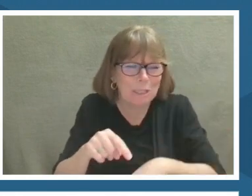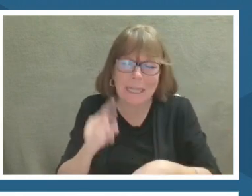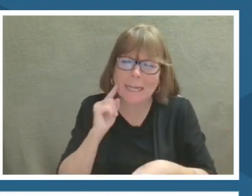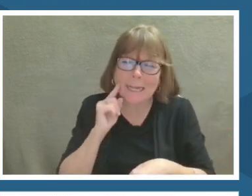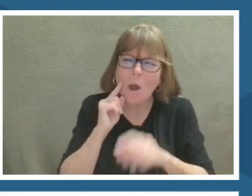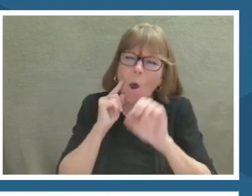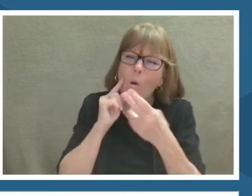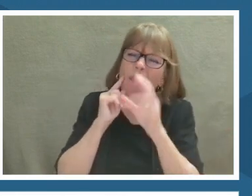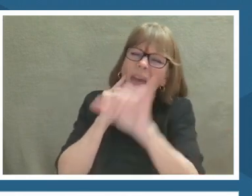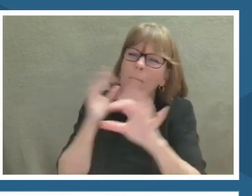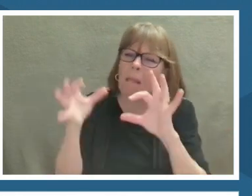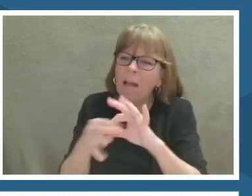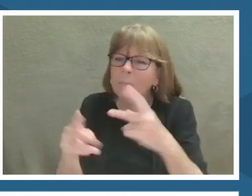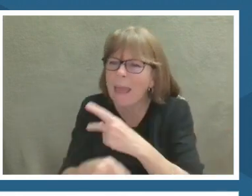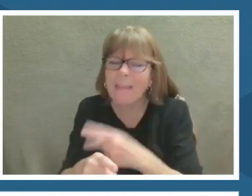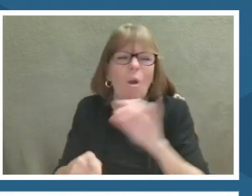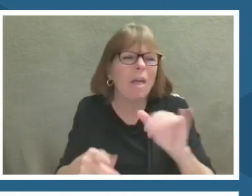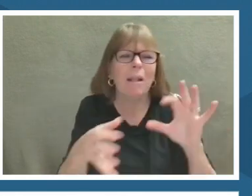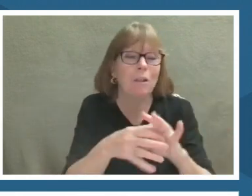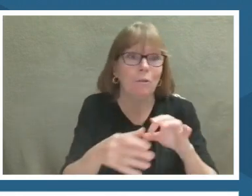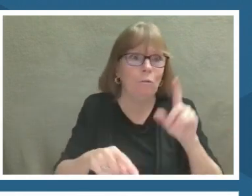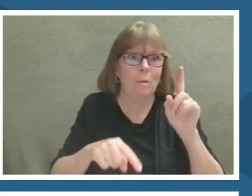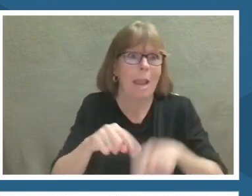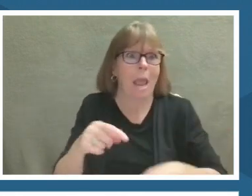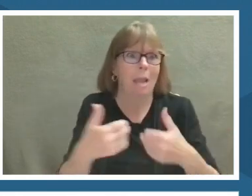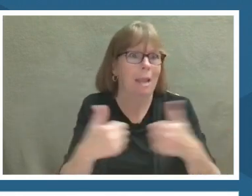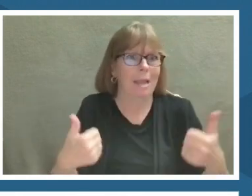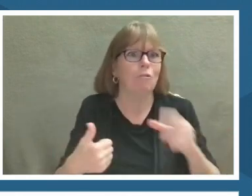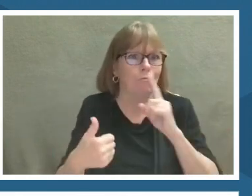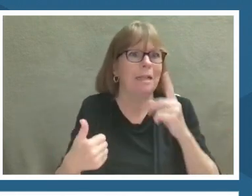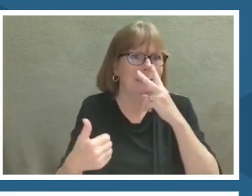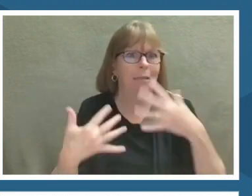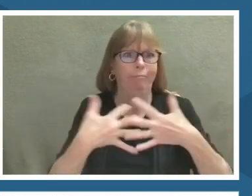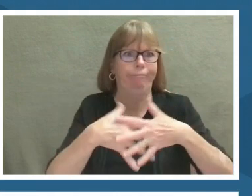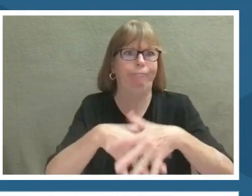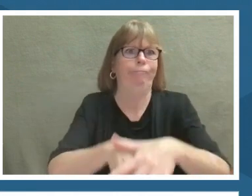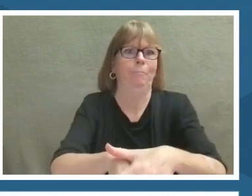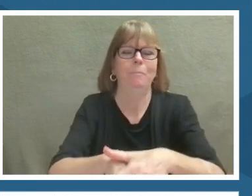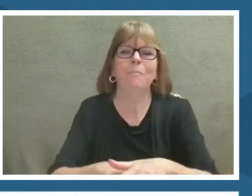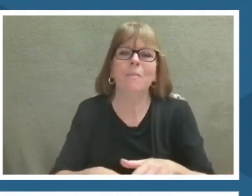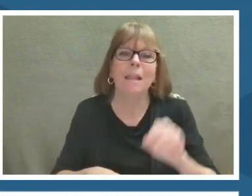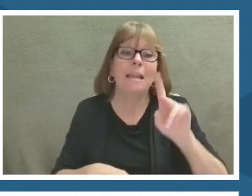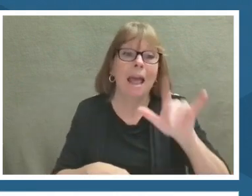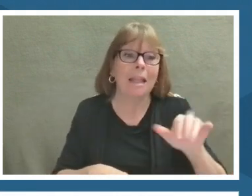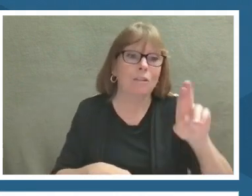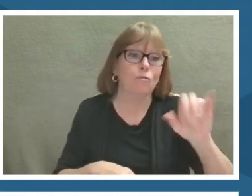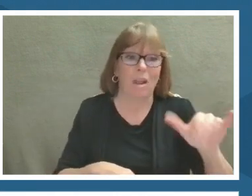being addressed and kelly and trey will give you great examples of that in a few minutes